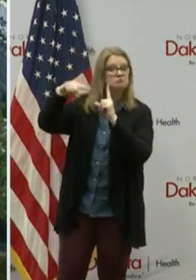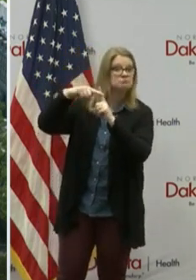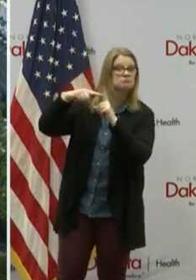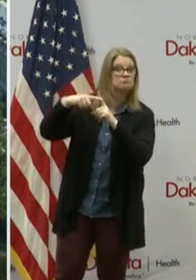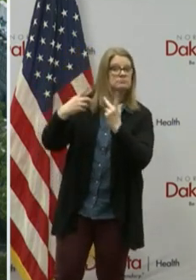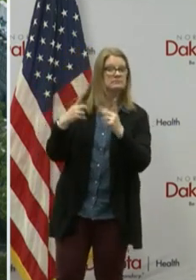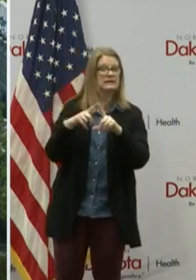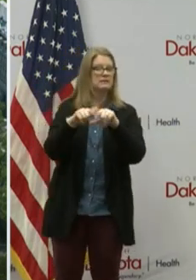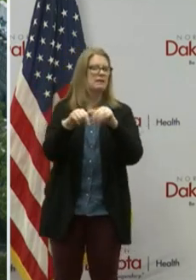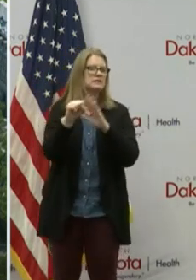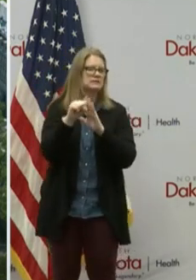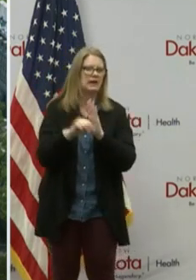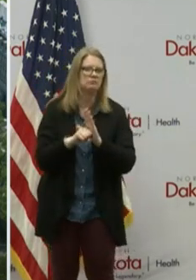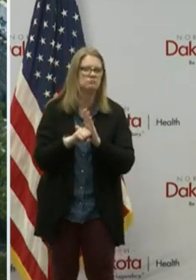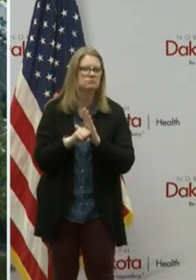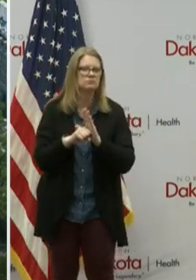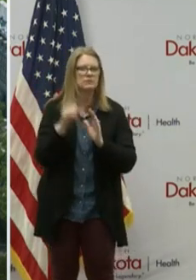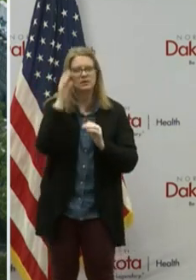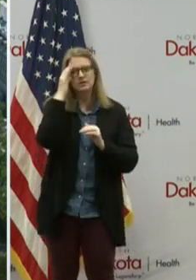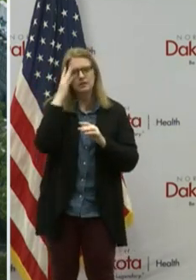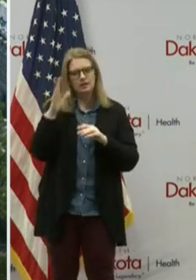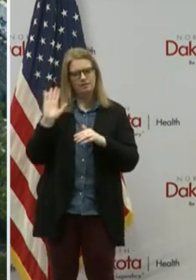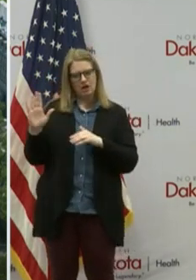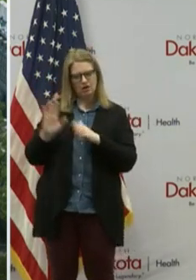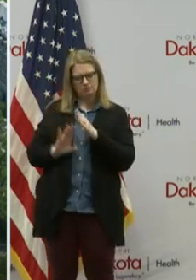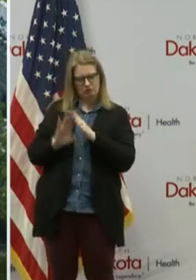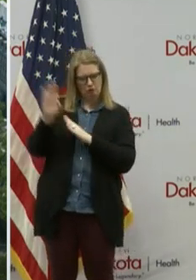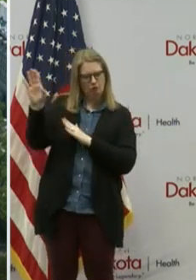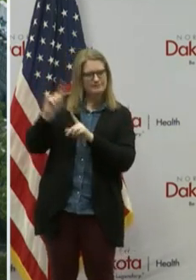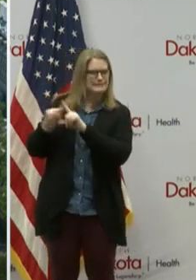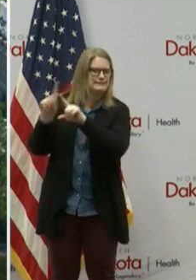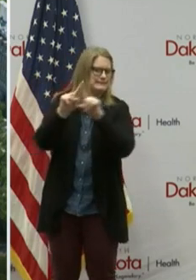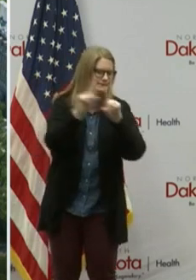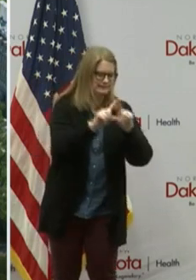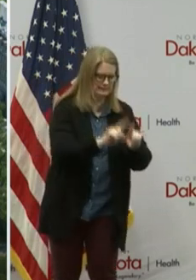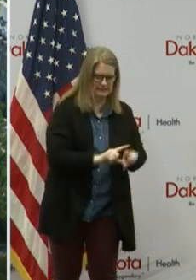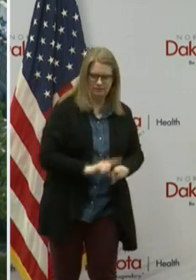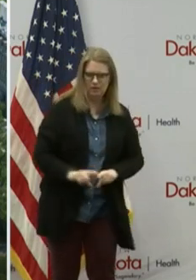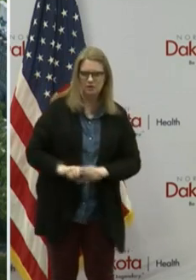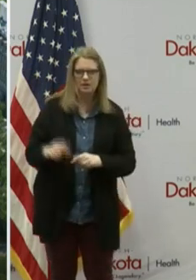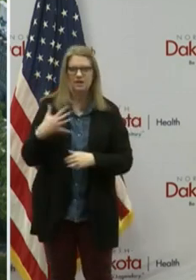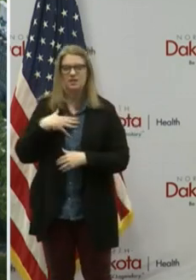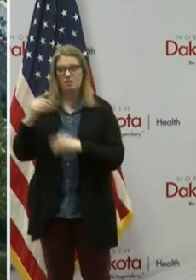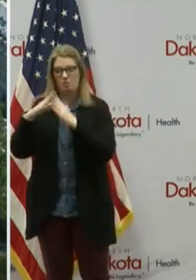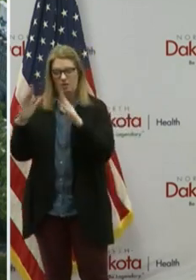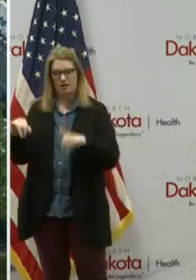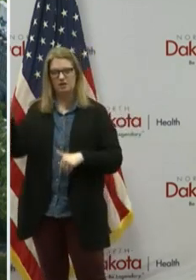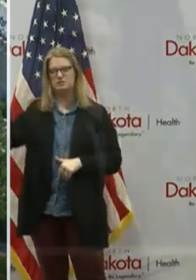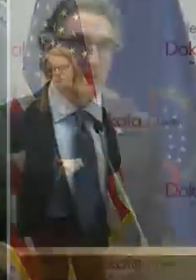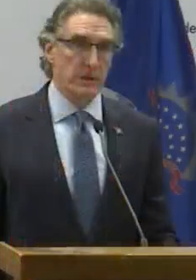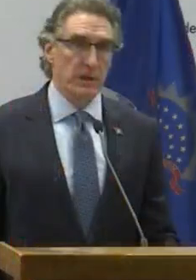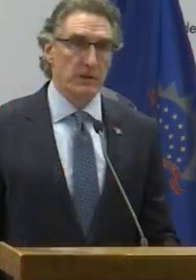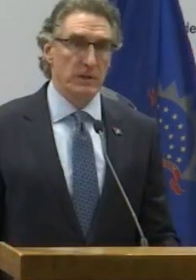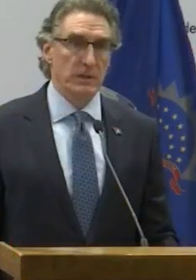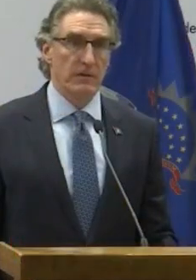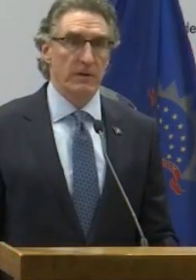IS -- THERE IS, YOU KNOW, OPTIMISM. THAT OPTIMISM VARY THAT OPTIMISM VARIES BY STATE.